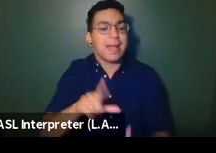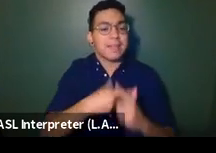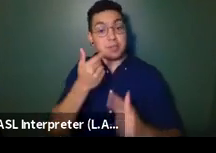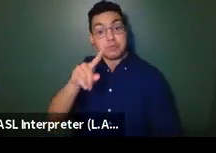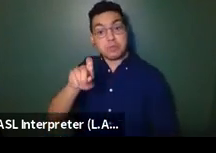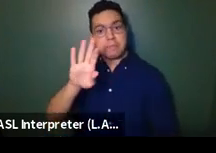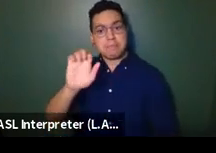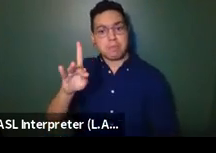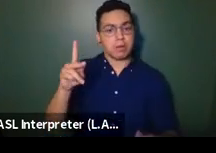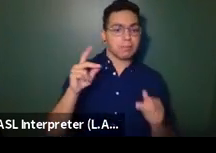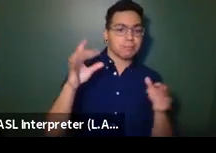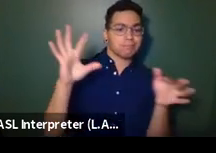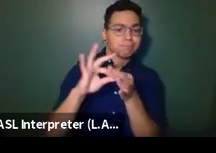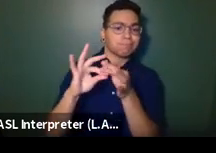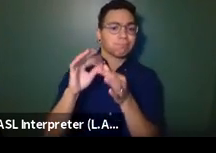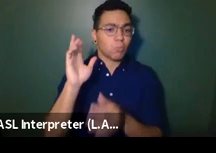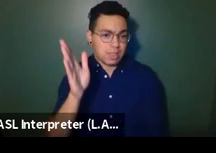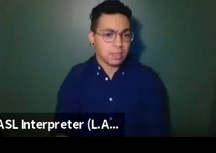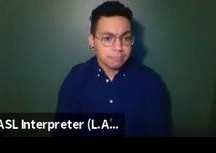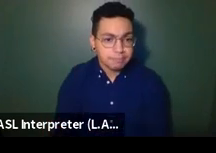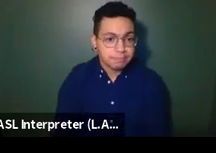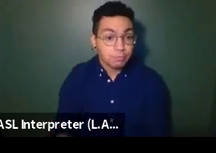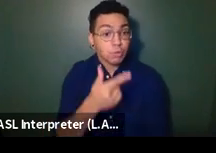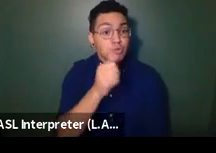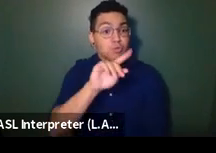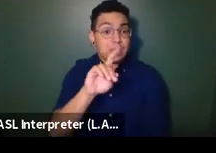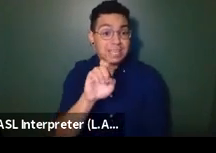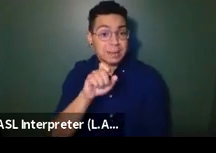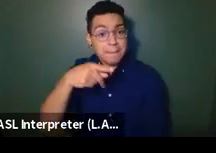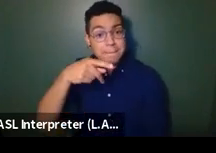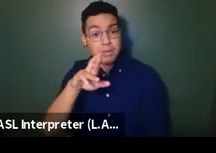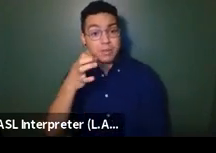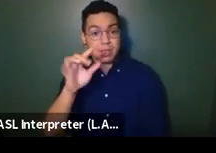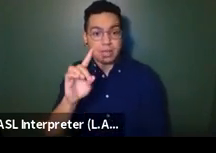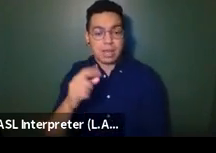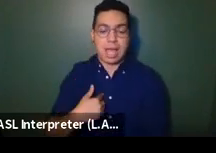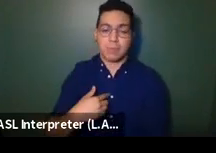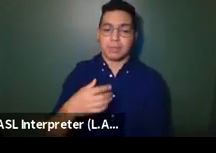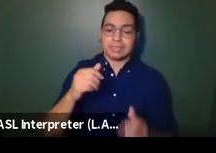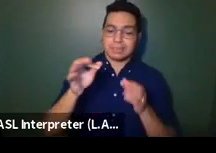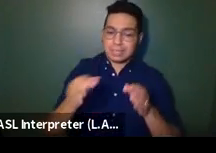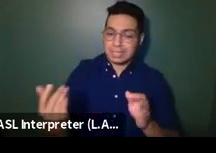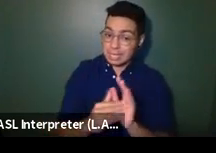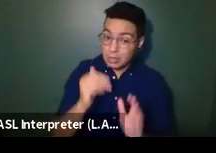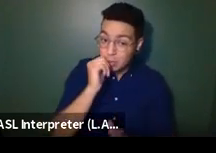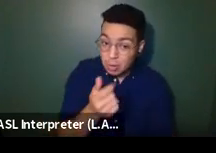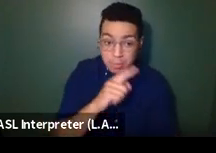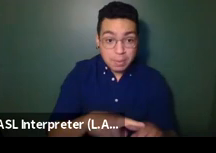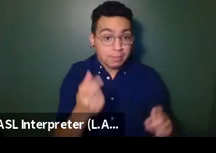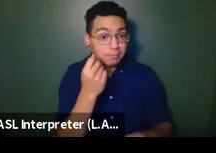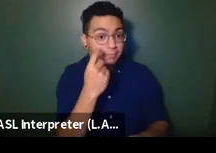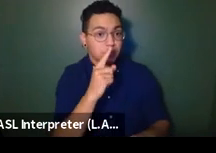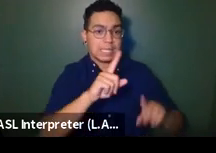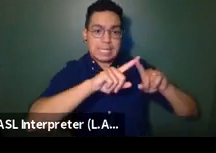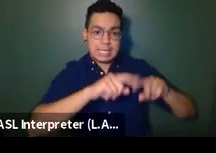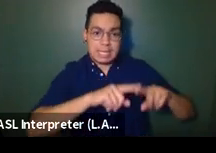ESD 189 - Amy Colburn: Organize it for me grading period. This is one. And you'll hear me say the end tomorrow grading periods are really dependent on your district.